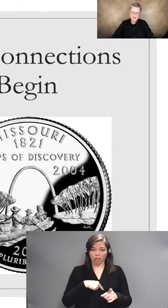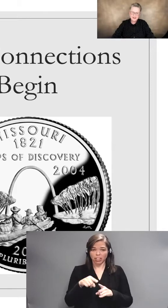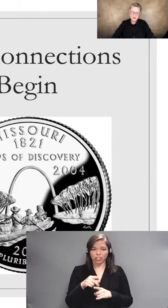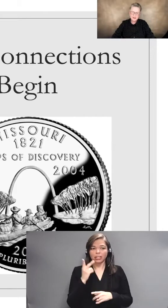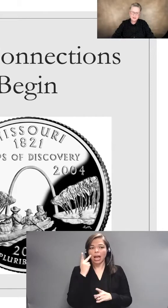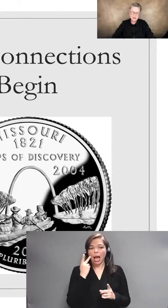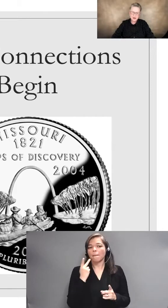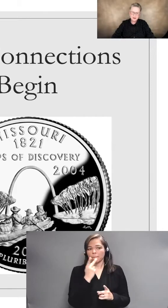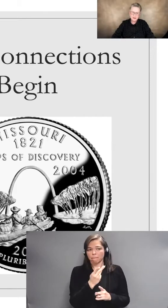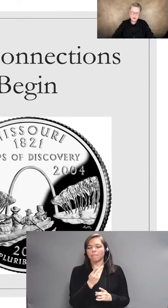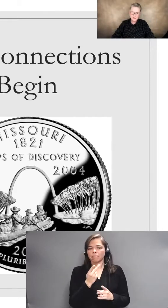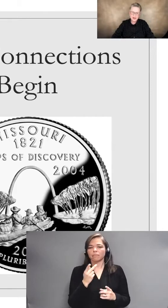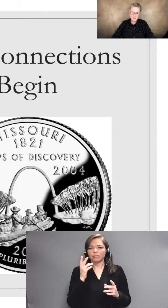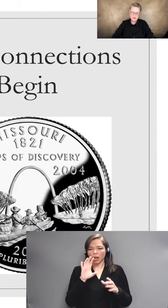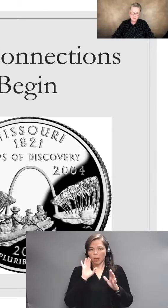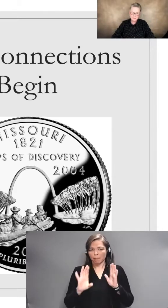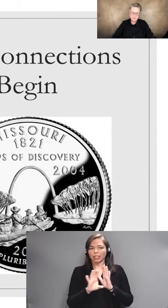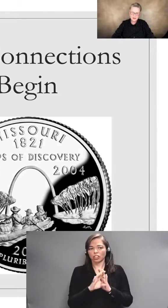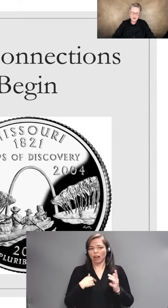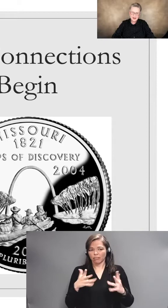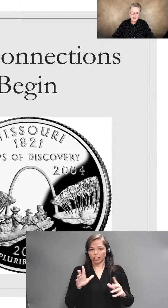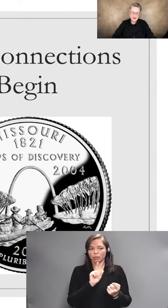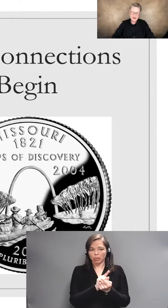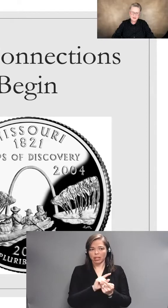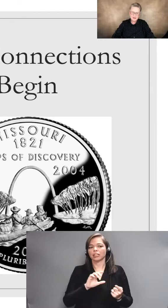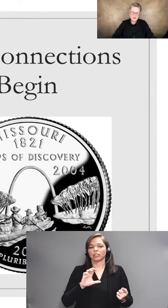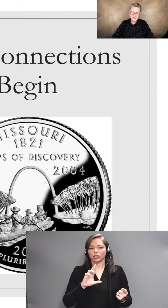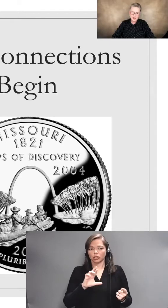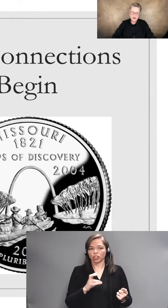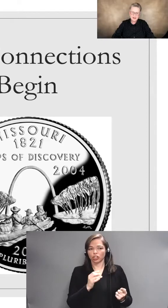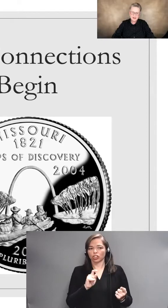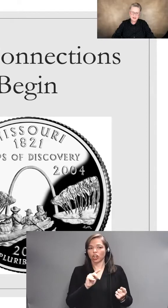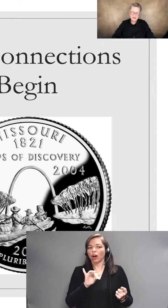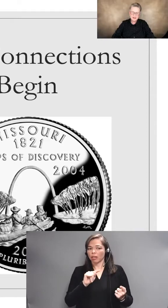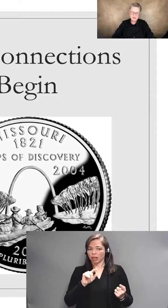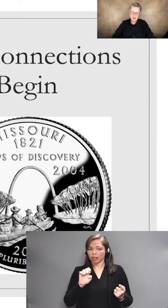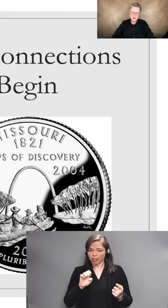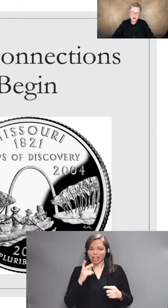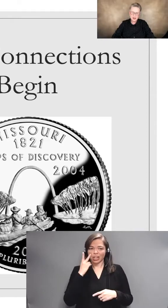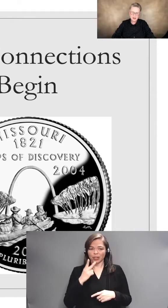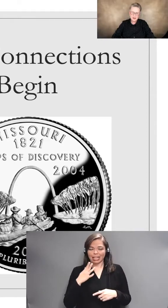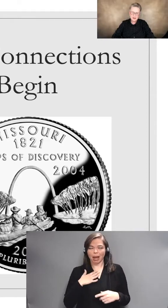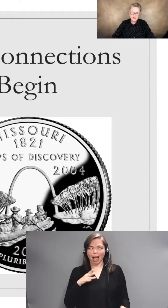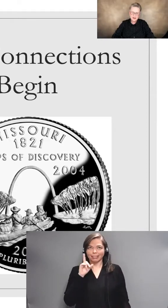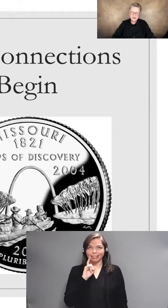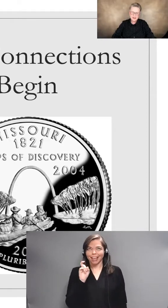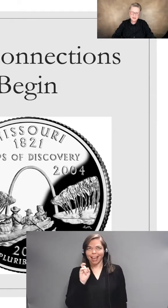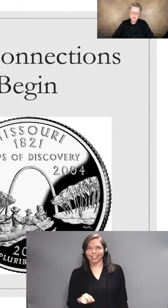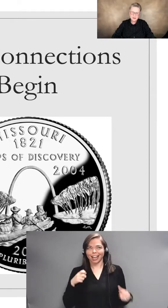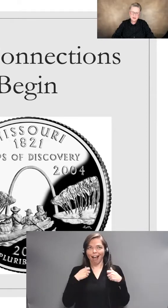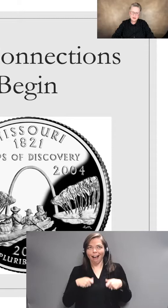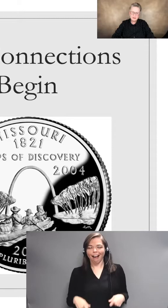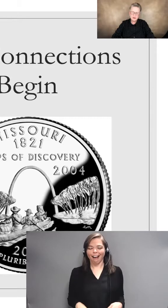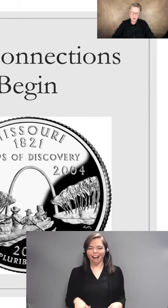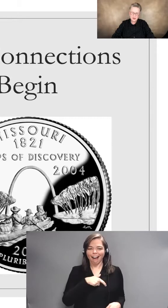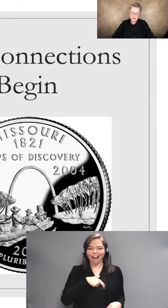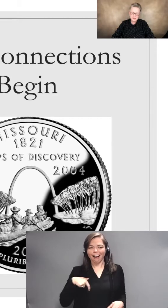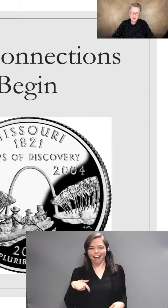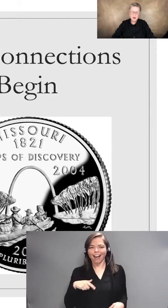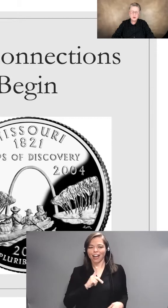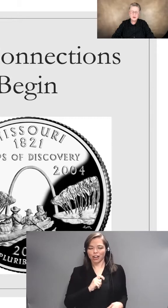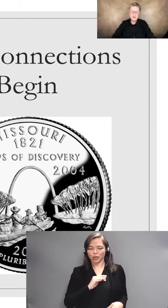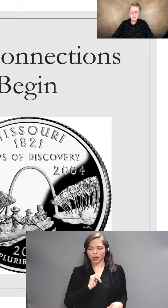and you see Charlotte Rose Hamilton and you see my sexy sweatshirt that says Krispy Kreme donuts now